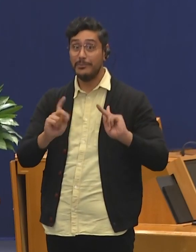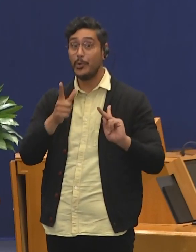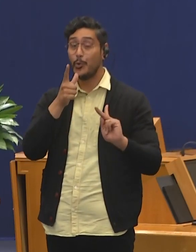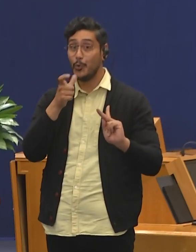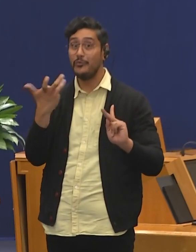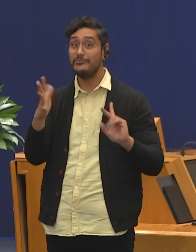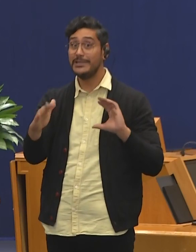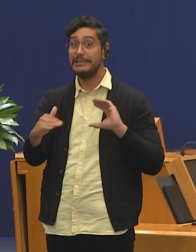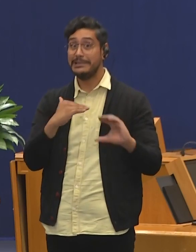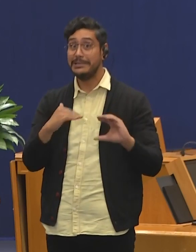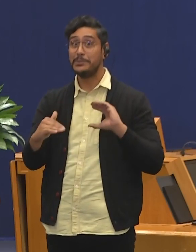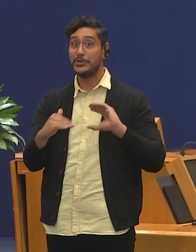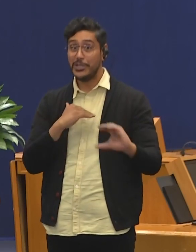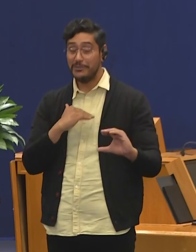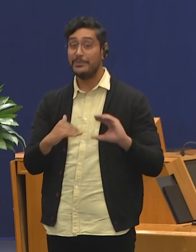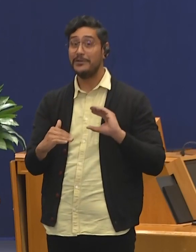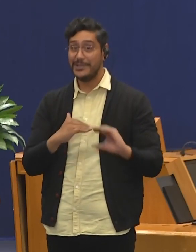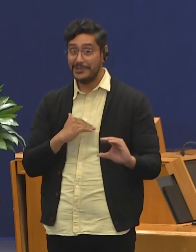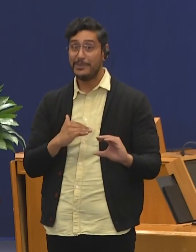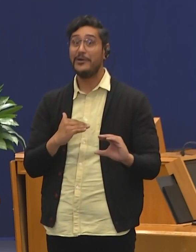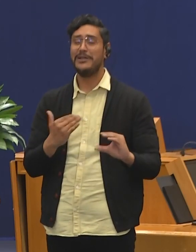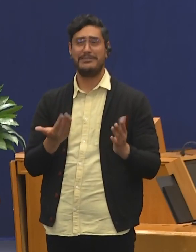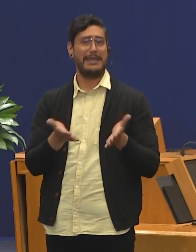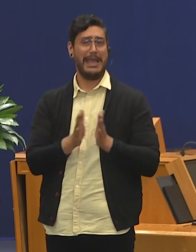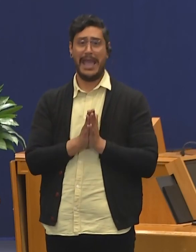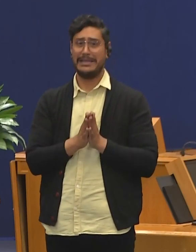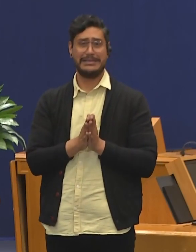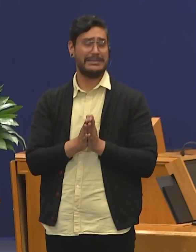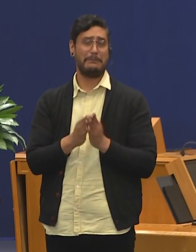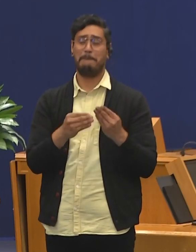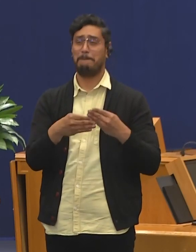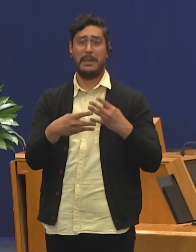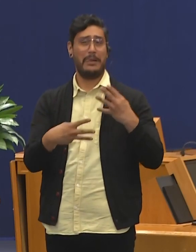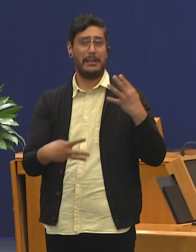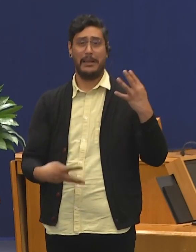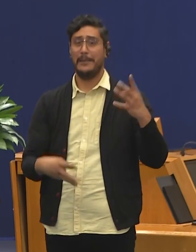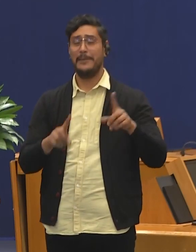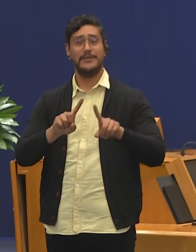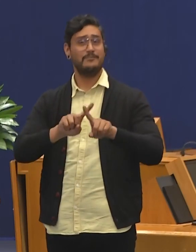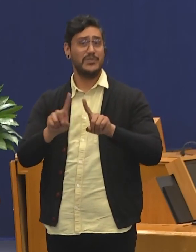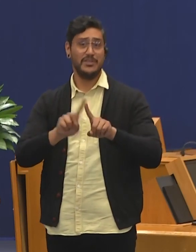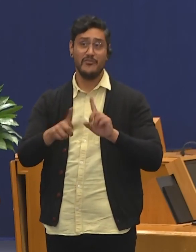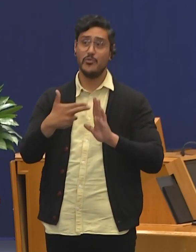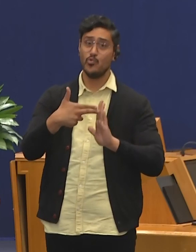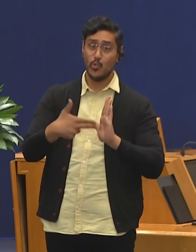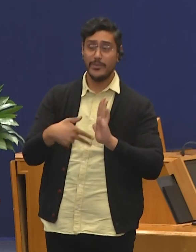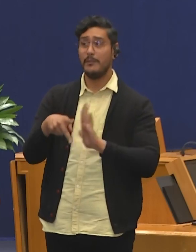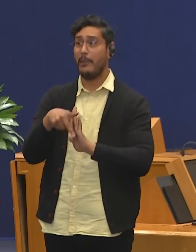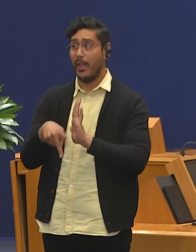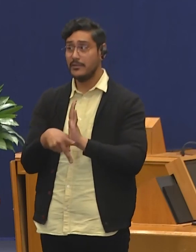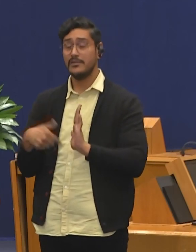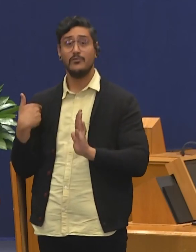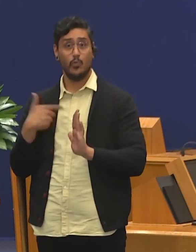IN PEOPLE THAT HAVE ACTUALLY EMAILED OUR OFFICES INDIVIDUALLY ASKING ABOUT MANY, MANY OF THE